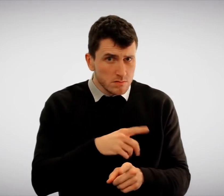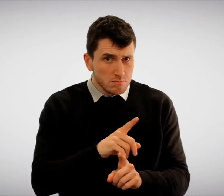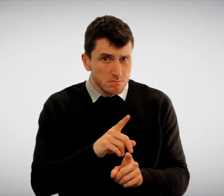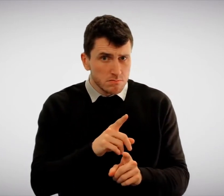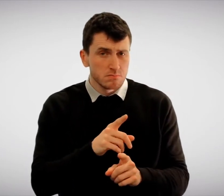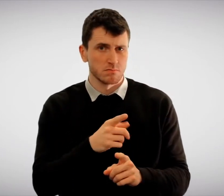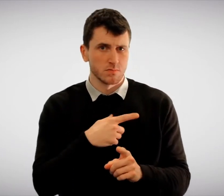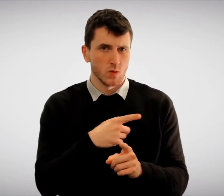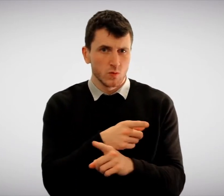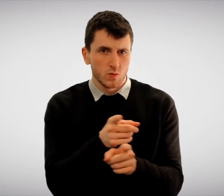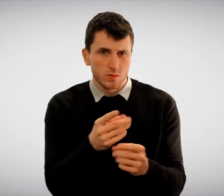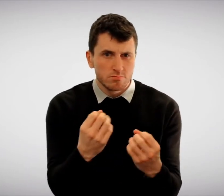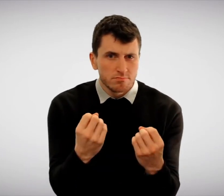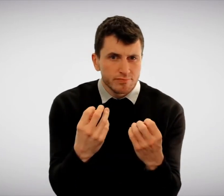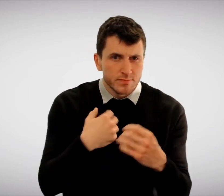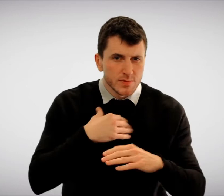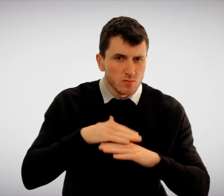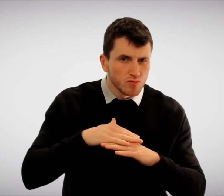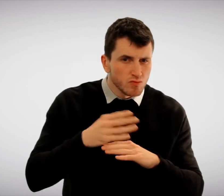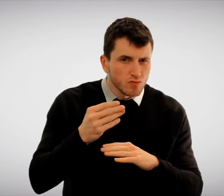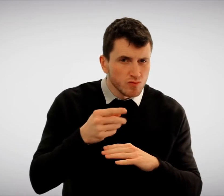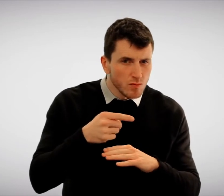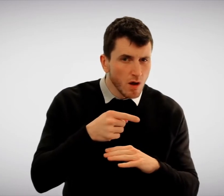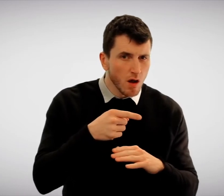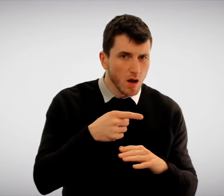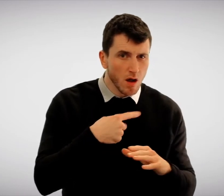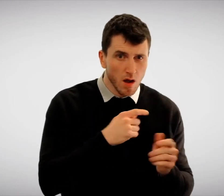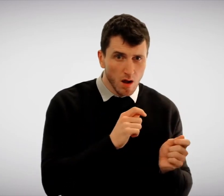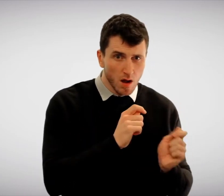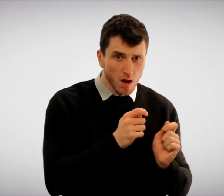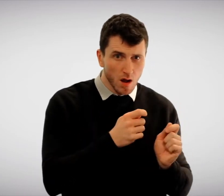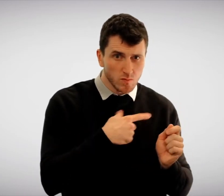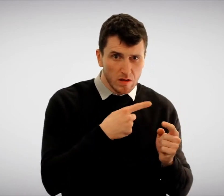Feedback from the Youth Advisory Group helps us to make changes to our plans